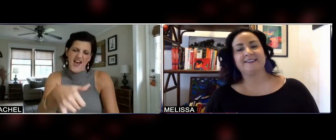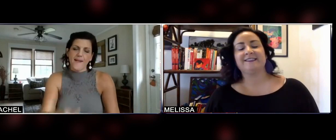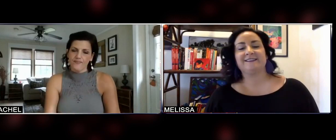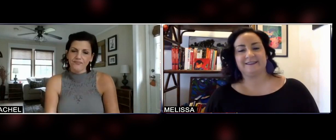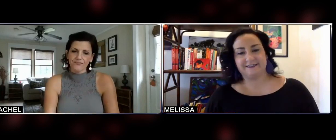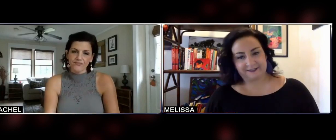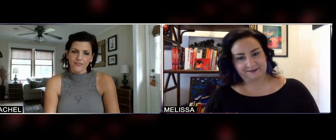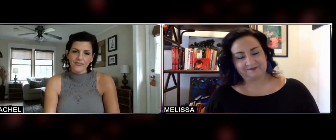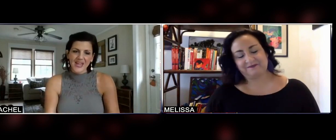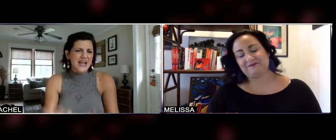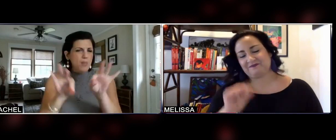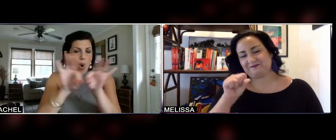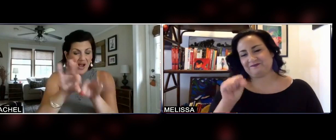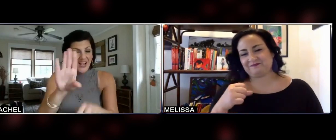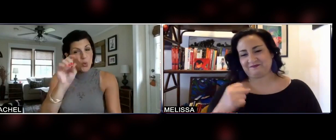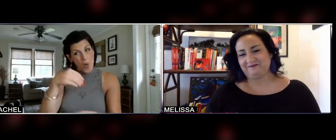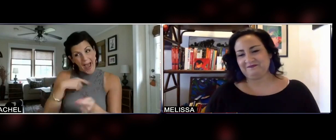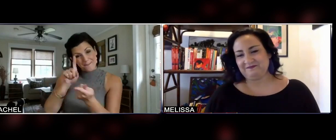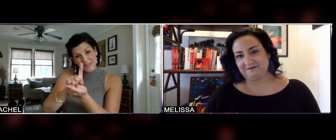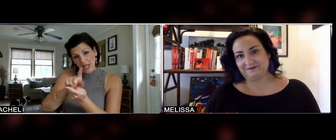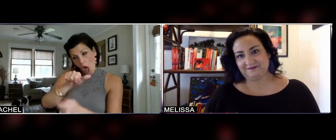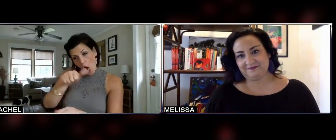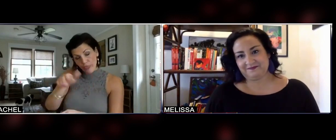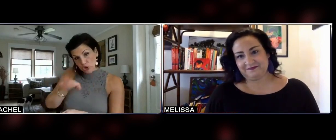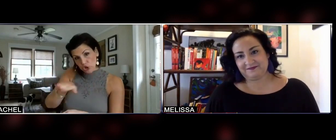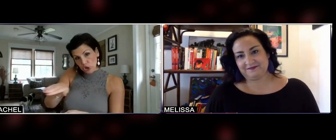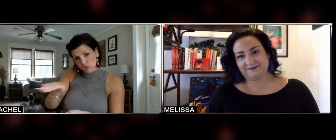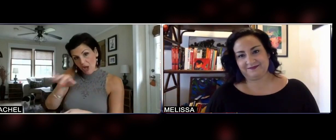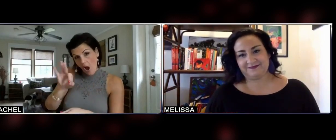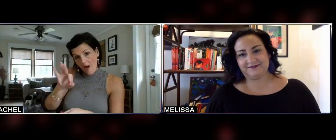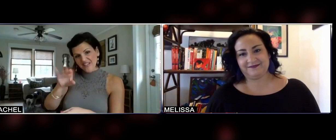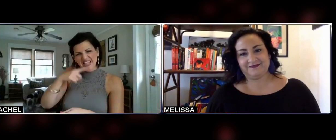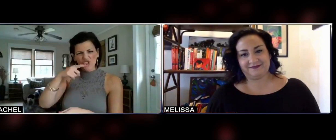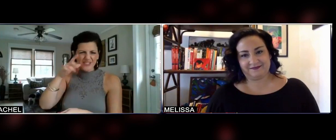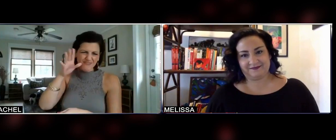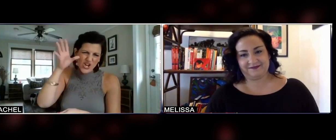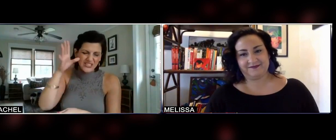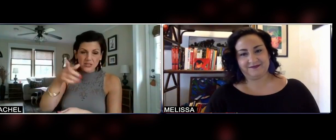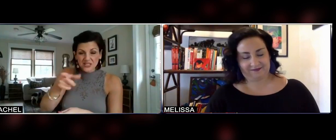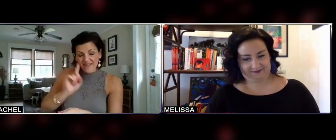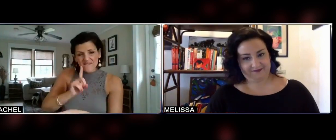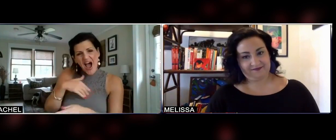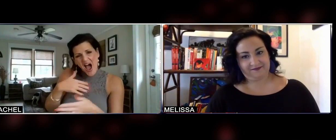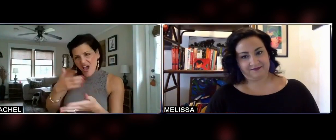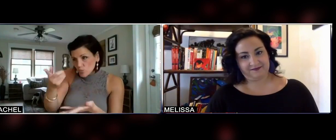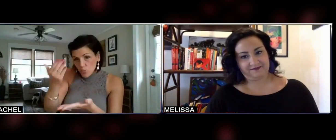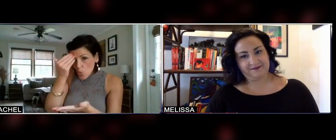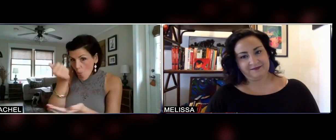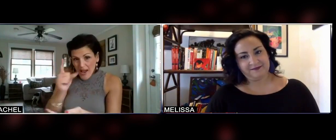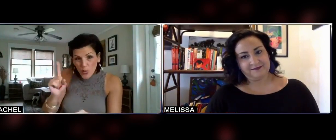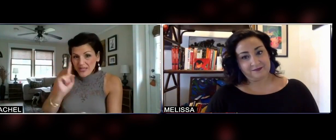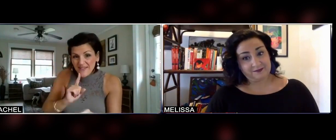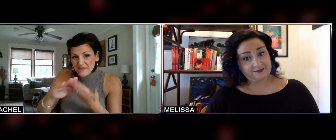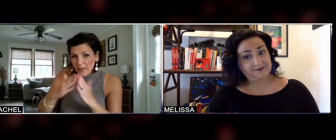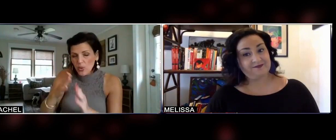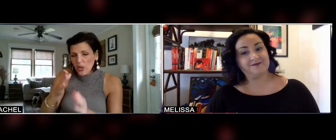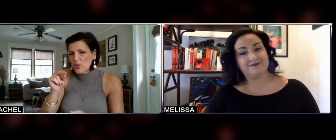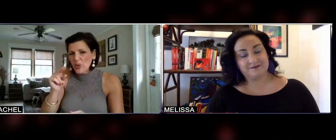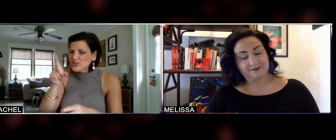So, when I meet hearing people's children, I would ask them if they know anybody in the deaf community.